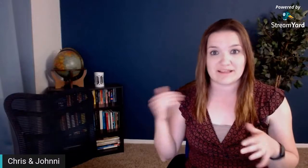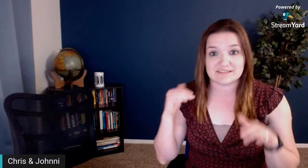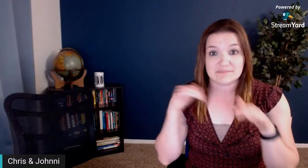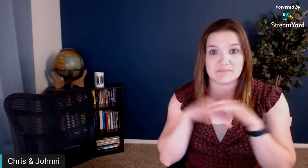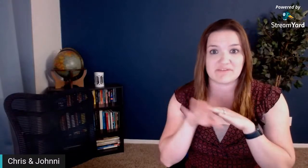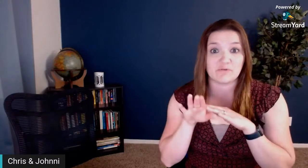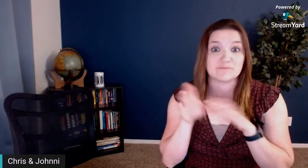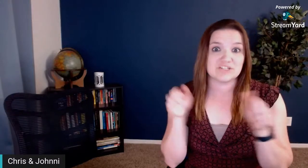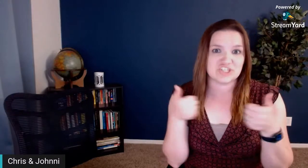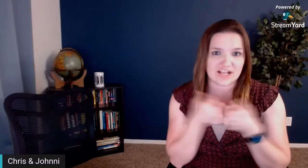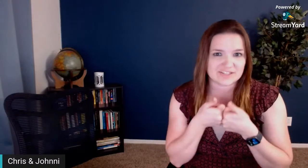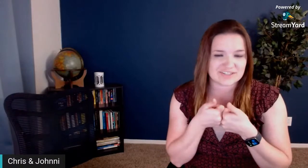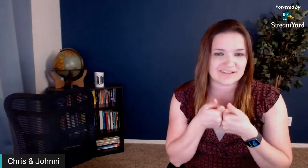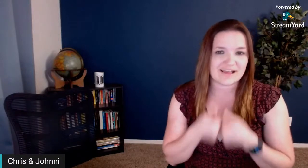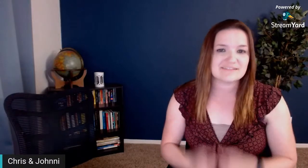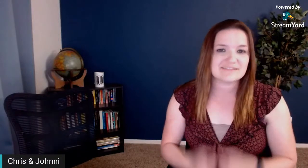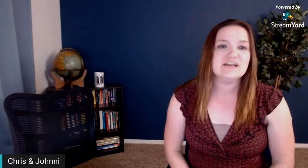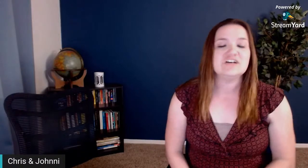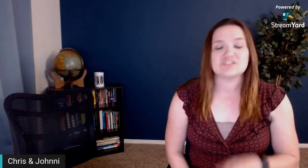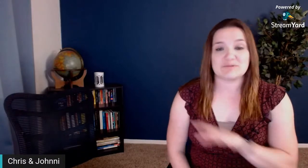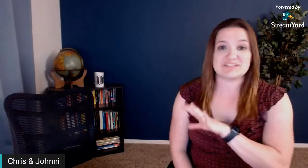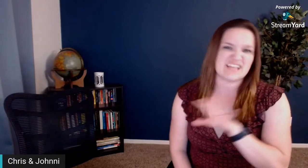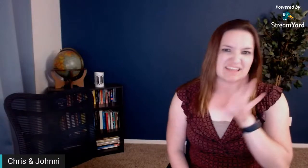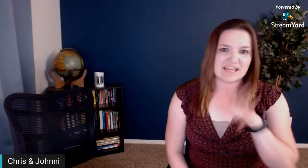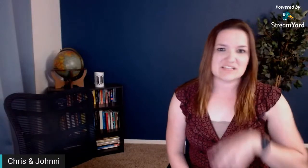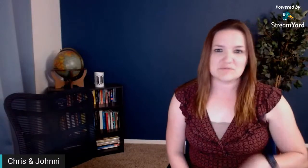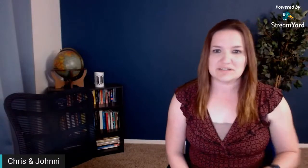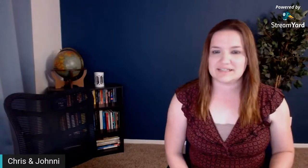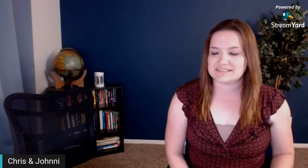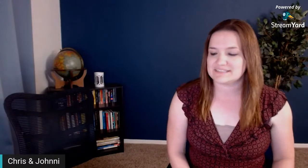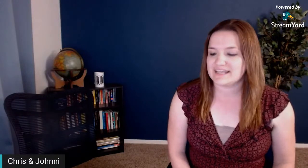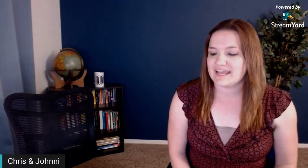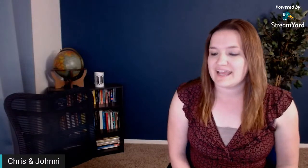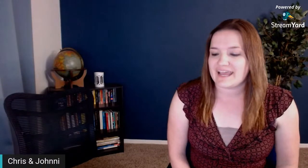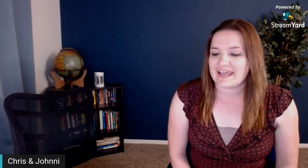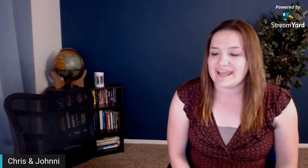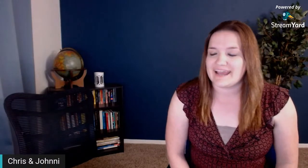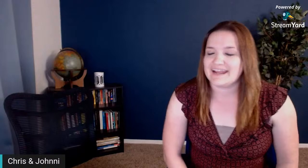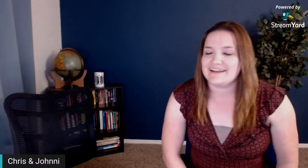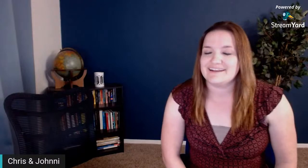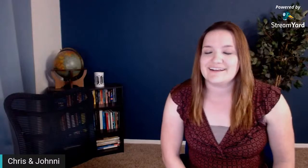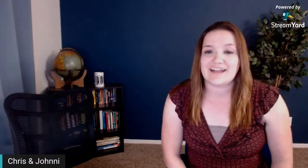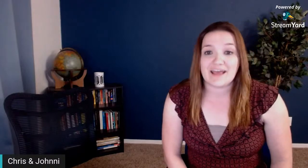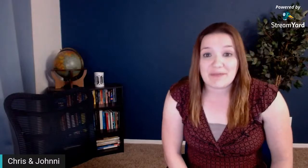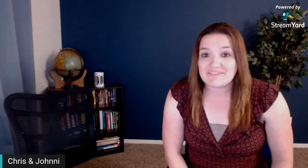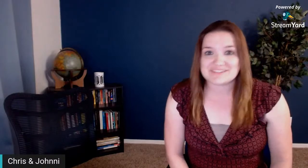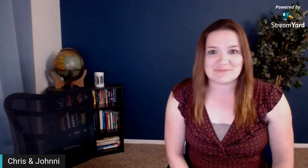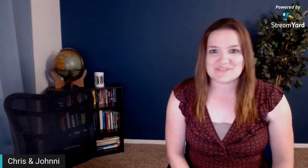could submit my form to challenge the class so i'm just taking the asl 1 class and i'm having so much